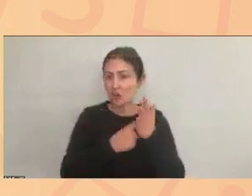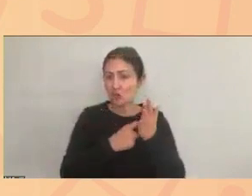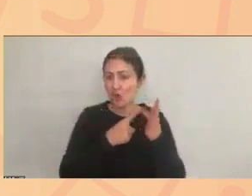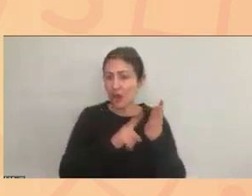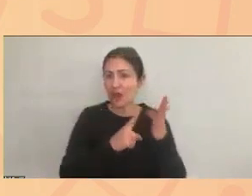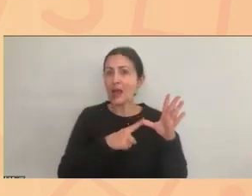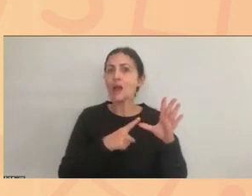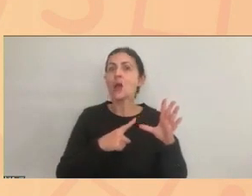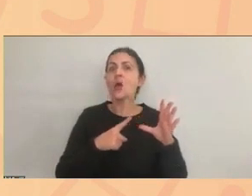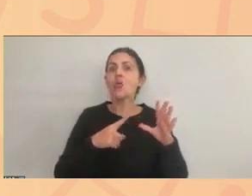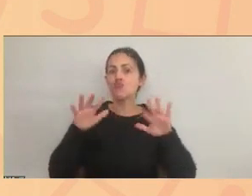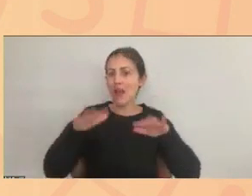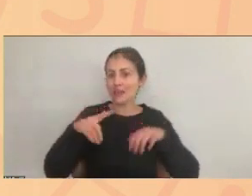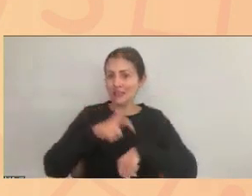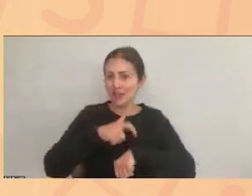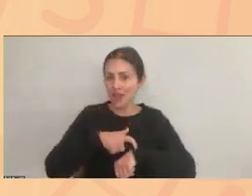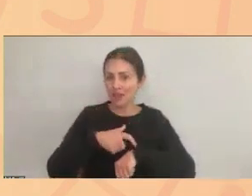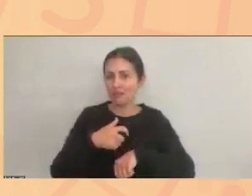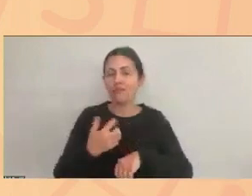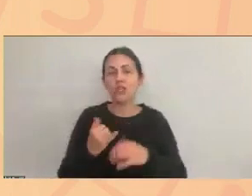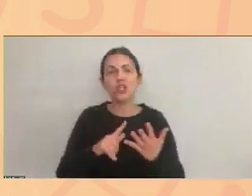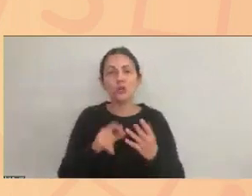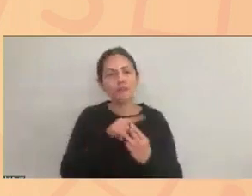So that's a three season there. Thank you.